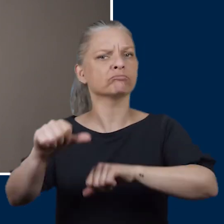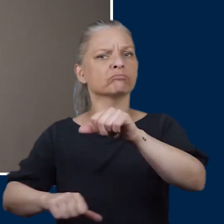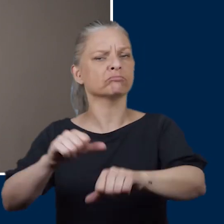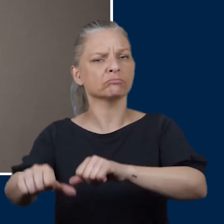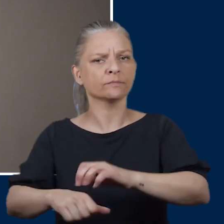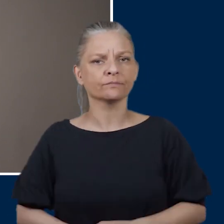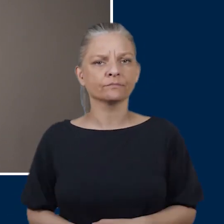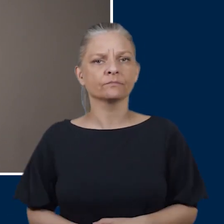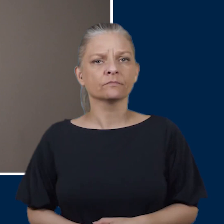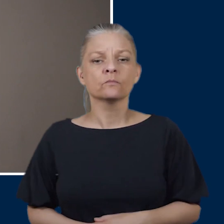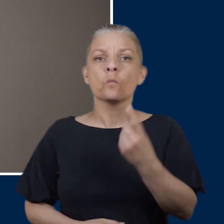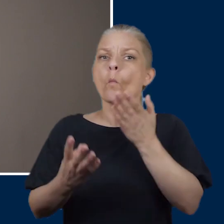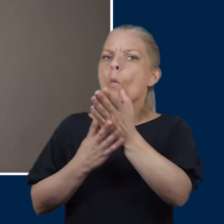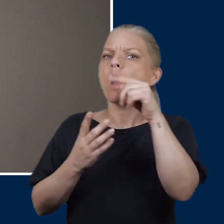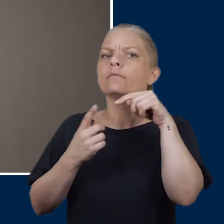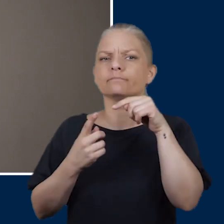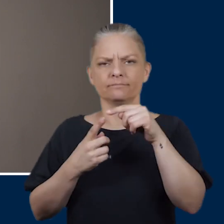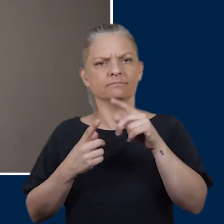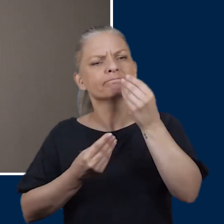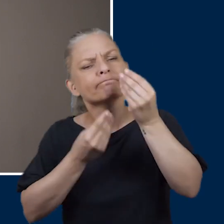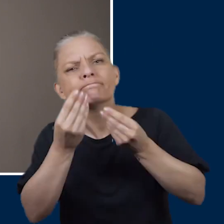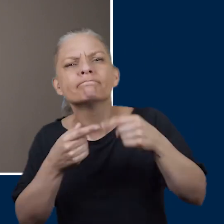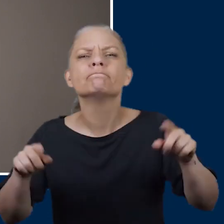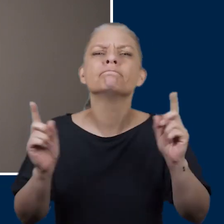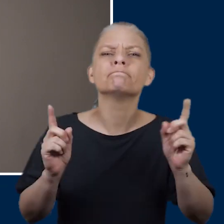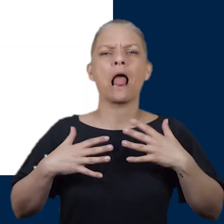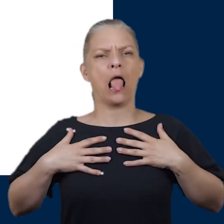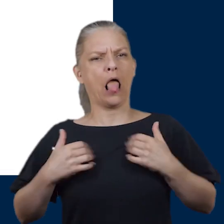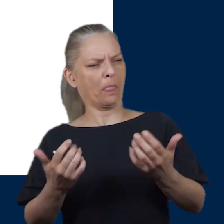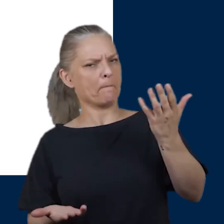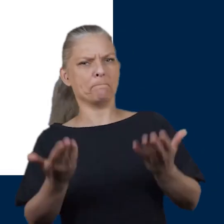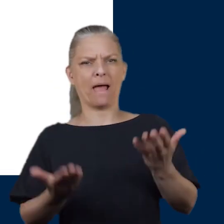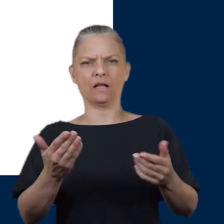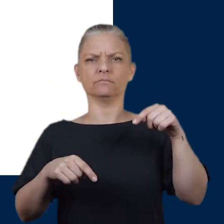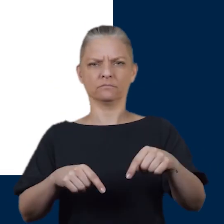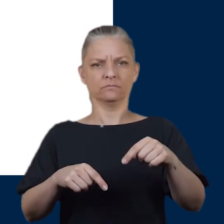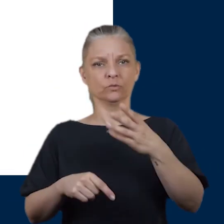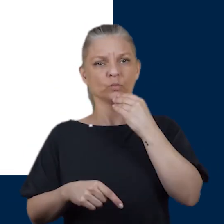explain what a healthy balanced diet is is by using what is known as the Eatwell guide.